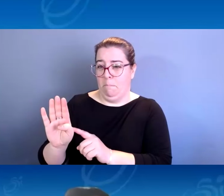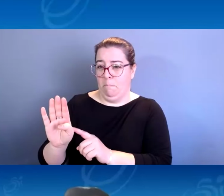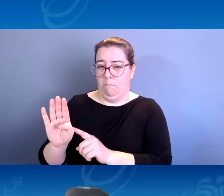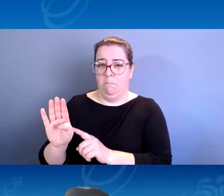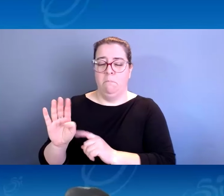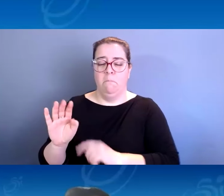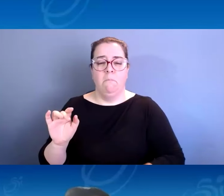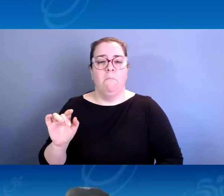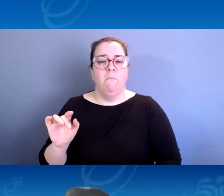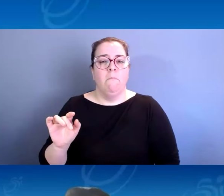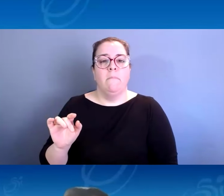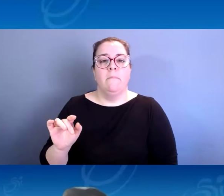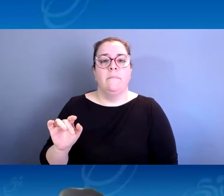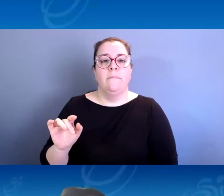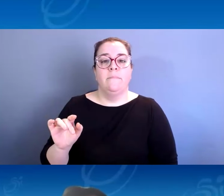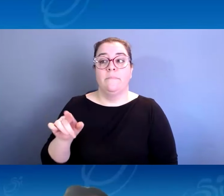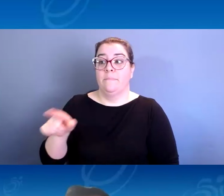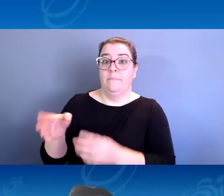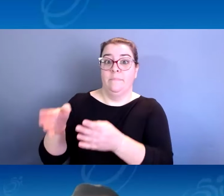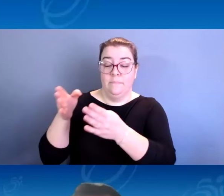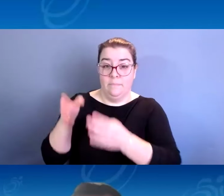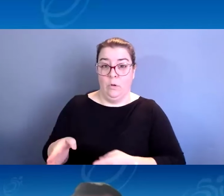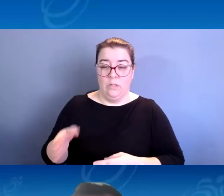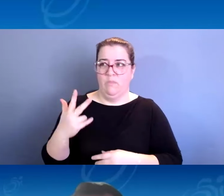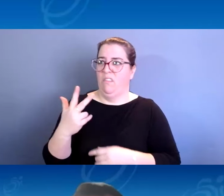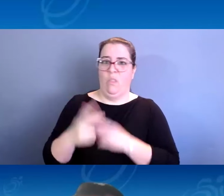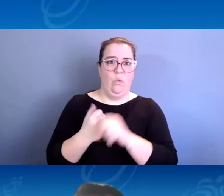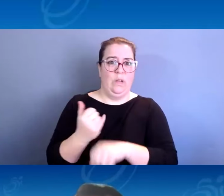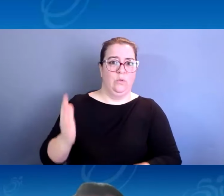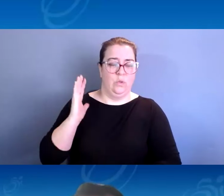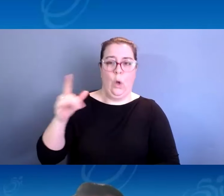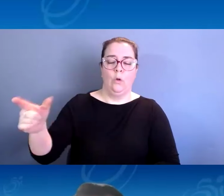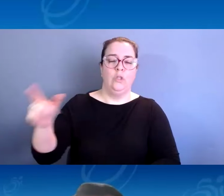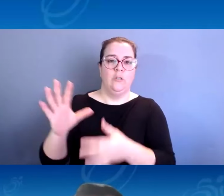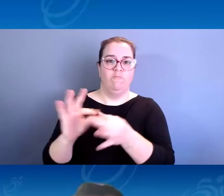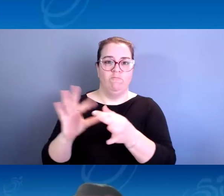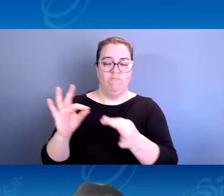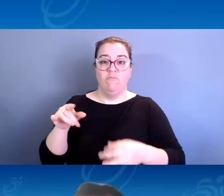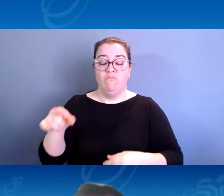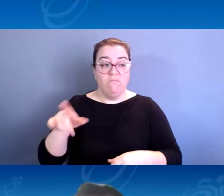I think it was three years ago. It's stuck with me today where she said I had a meeting, I had no chairs in the room.